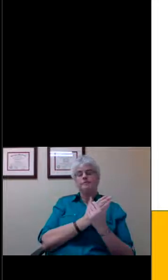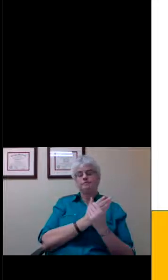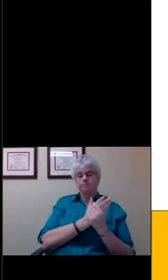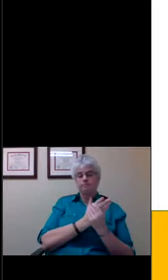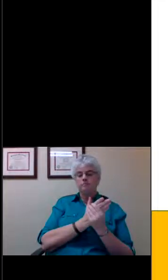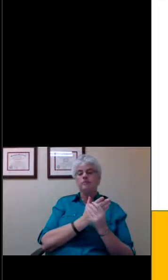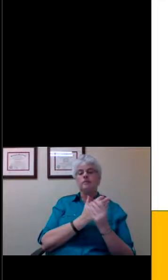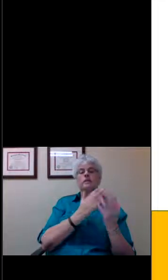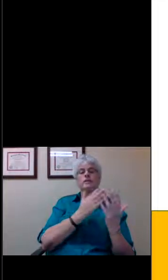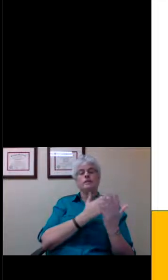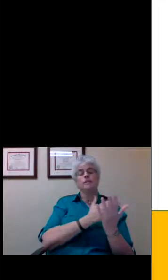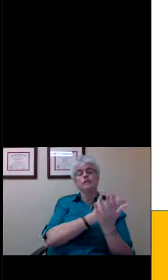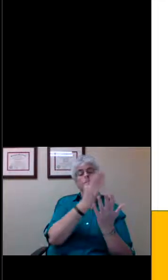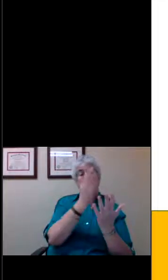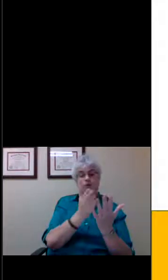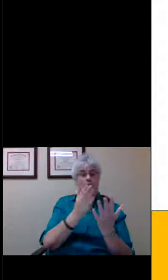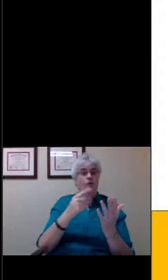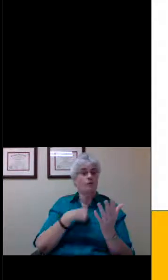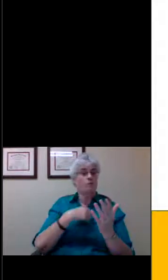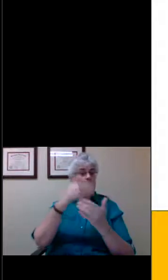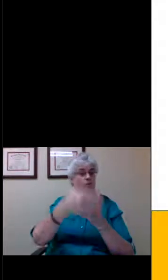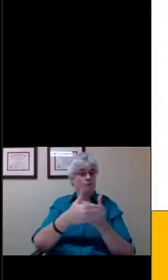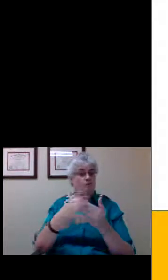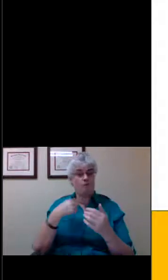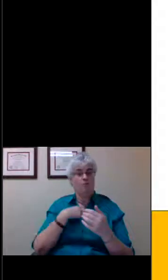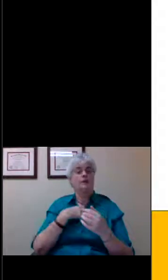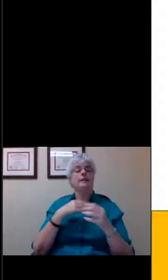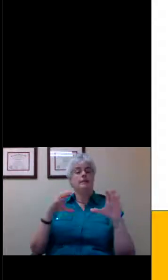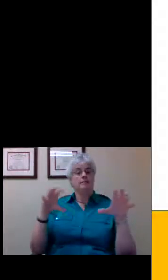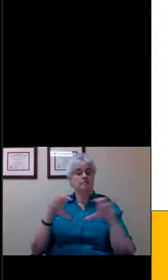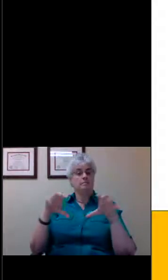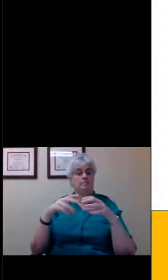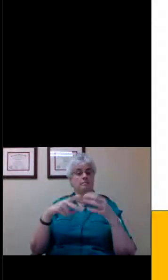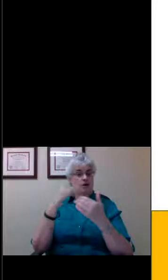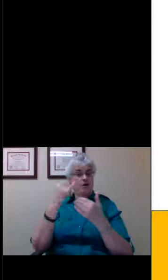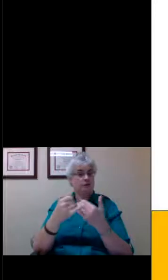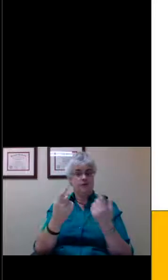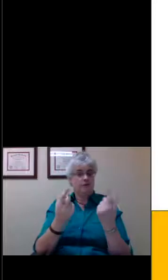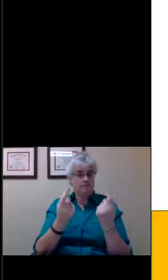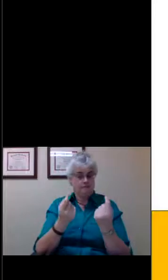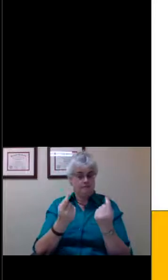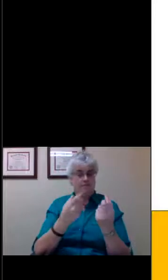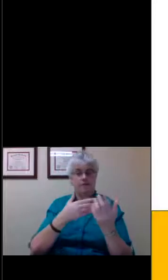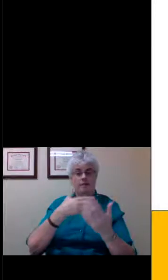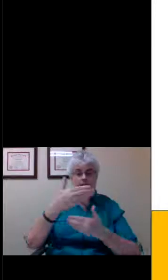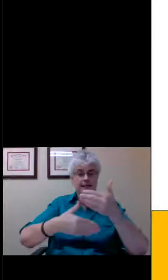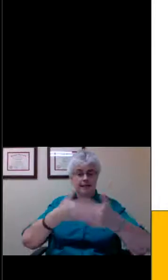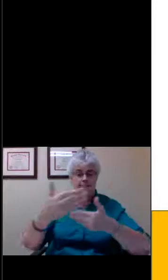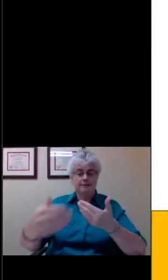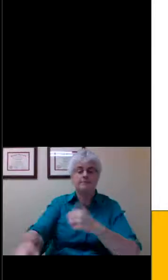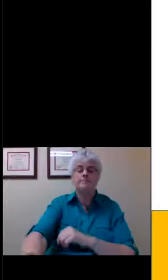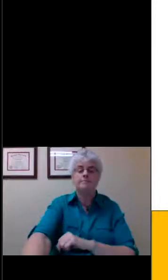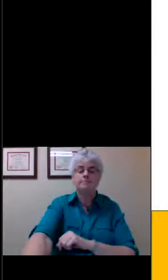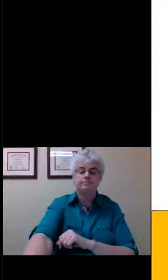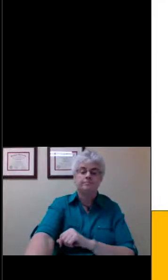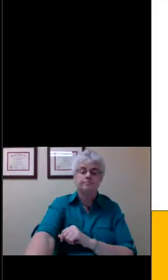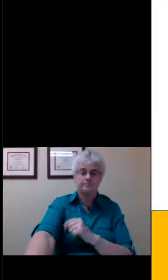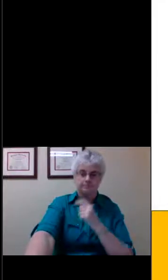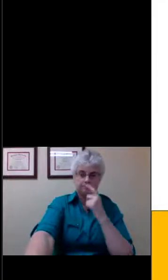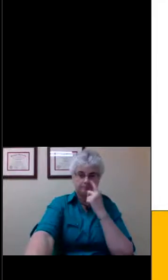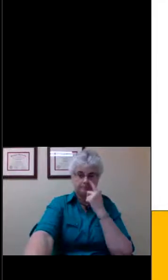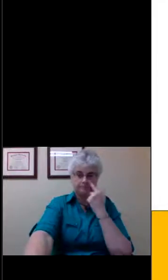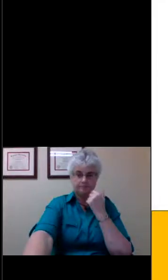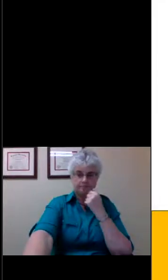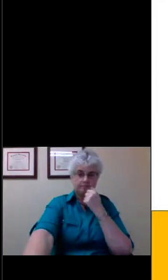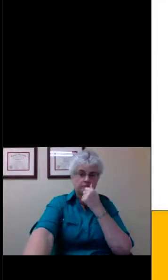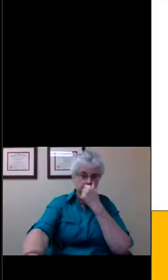to happen. And then after that we did a project. And the steps involved with that project...